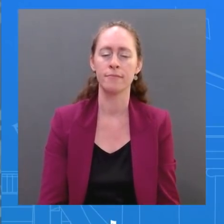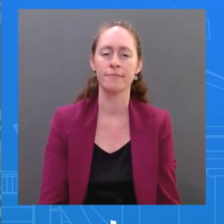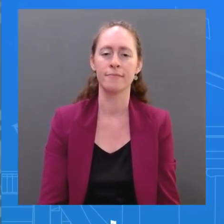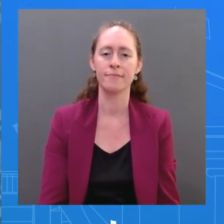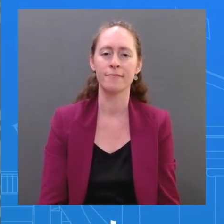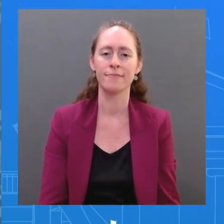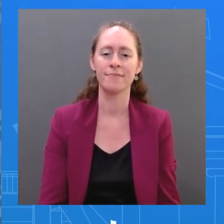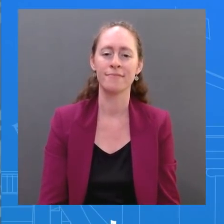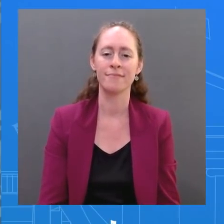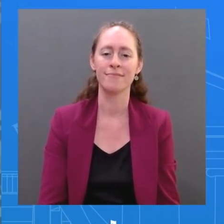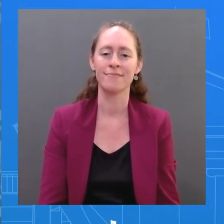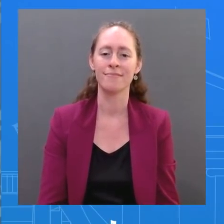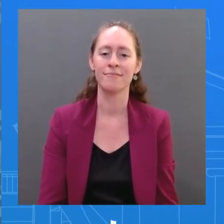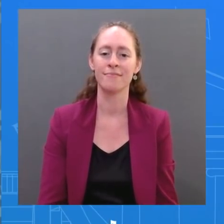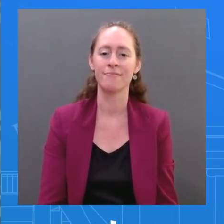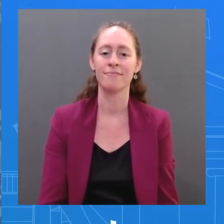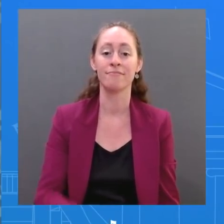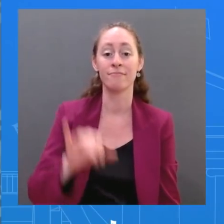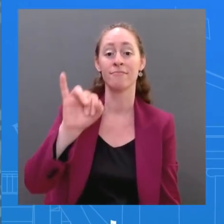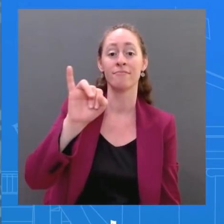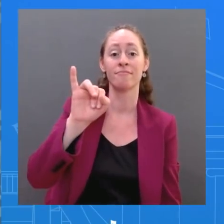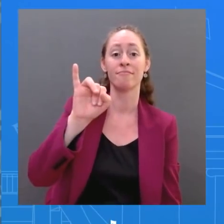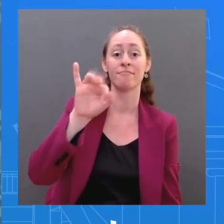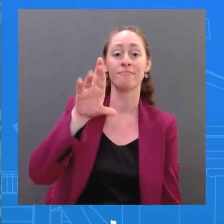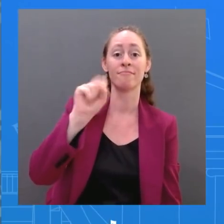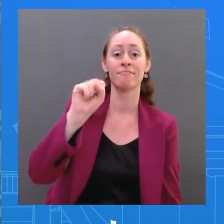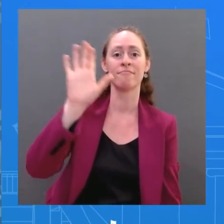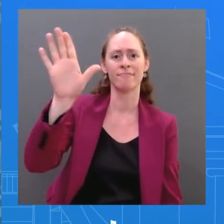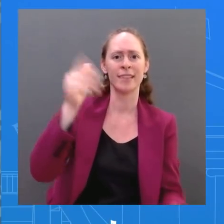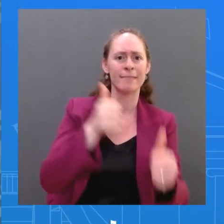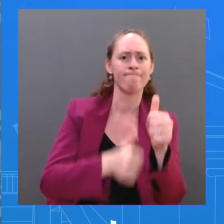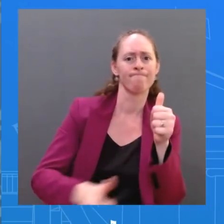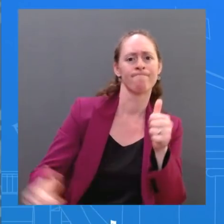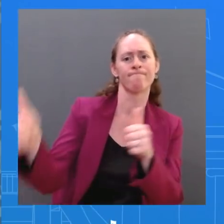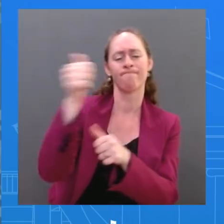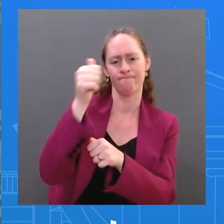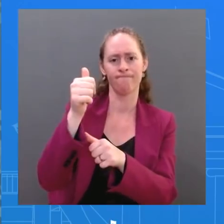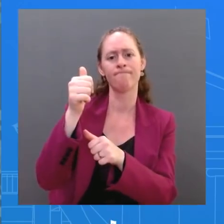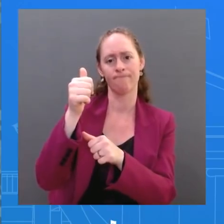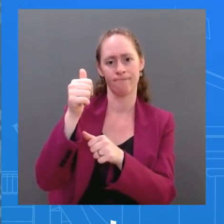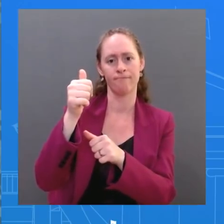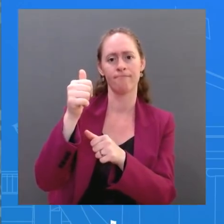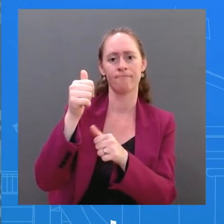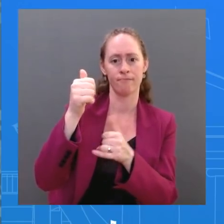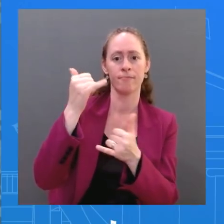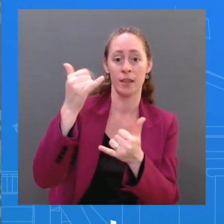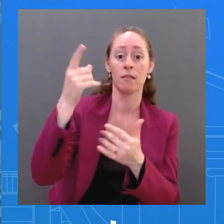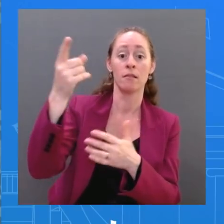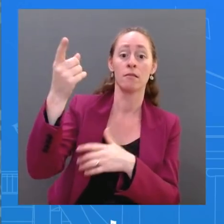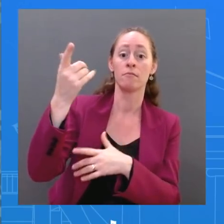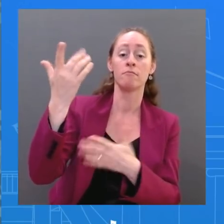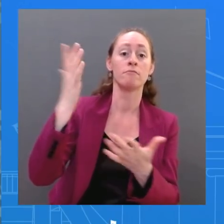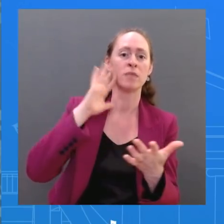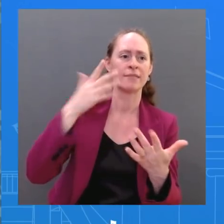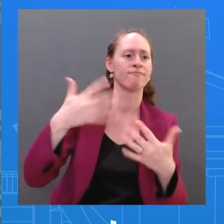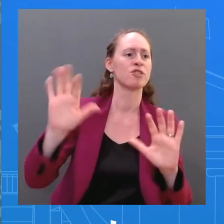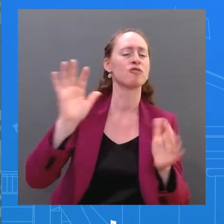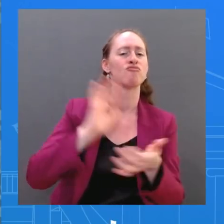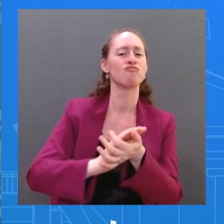his term is up in November. But I don't have any updates on that. I can't speak to anything more besides, you know,